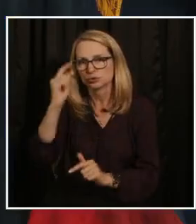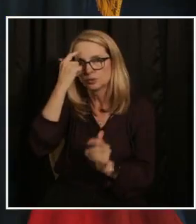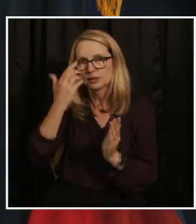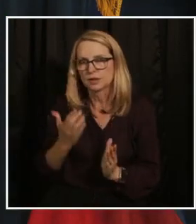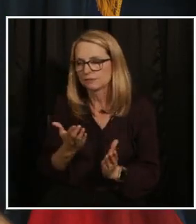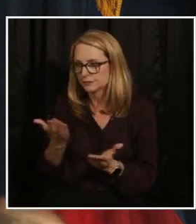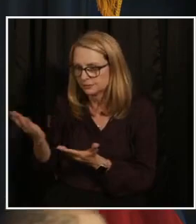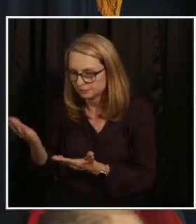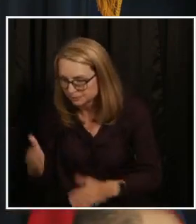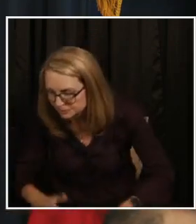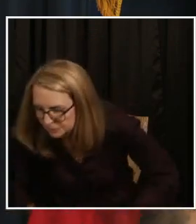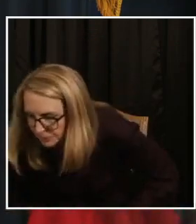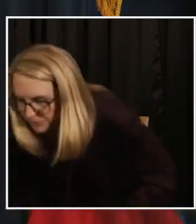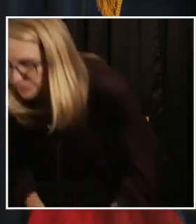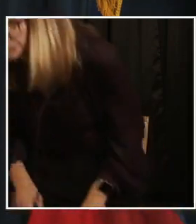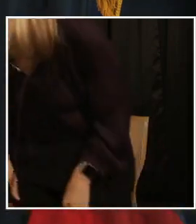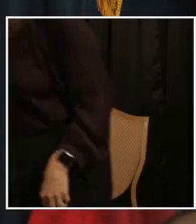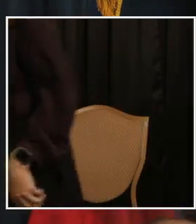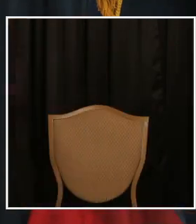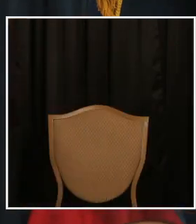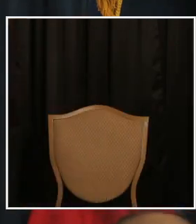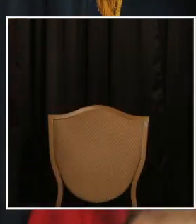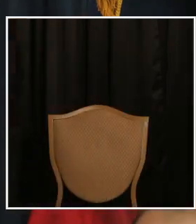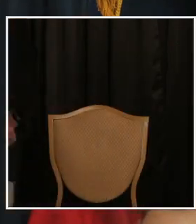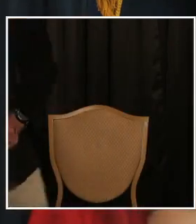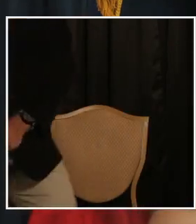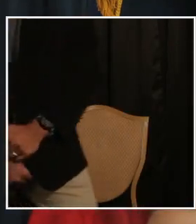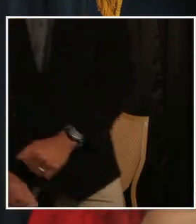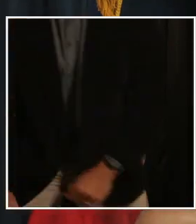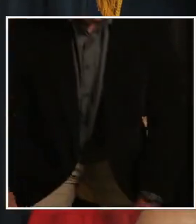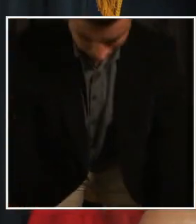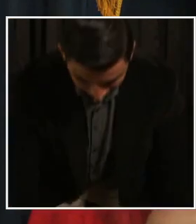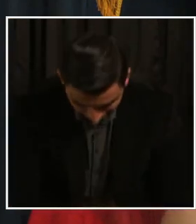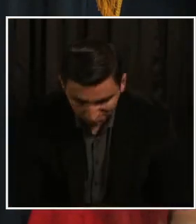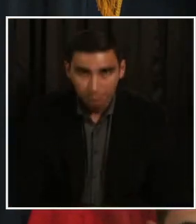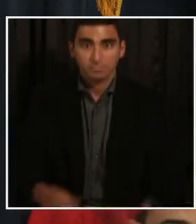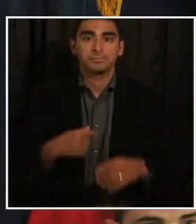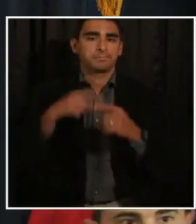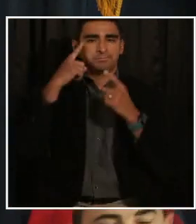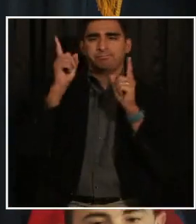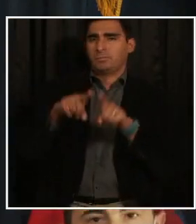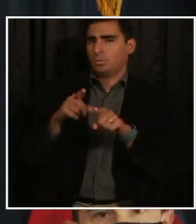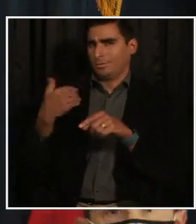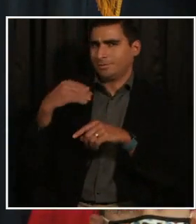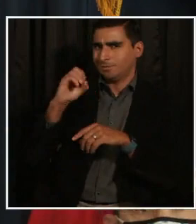my voice to his in thanking our nurses our hospital administrators our hospital workers